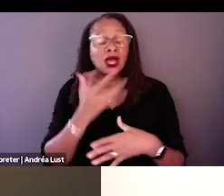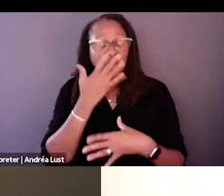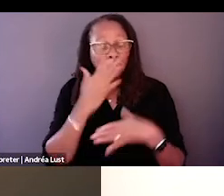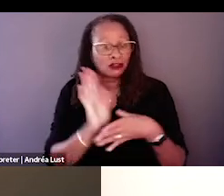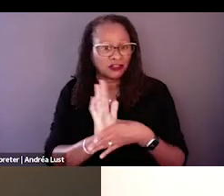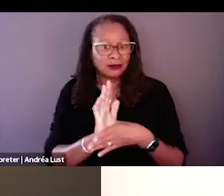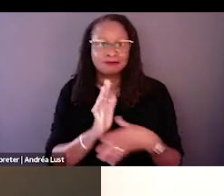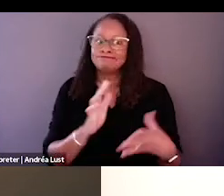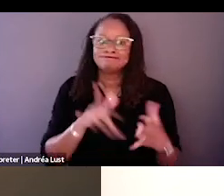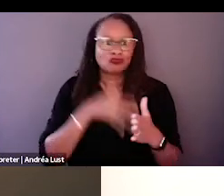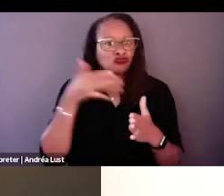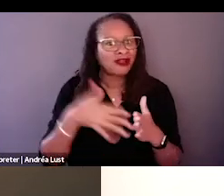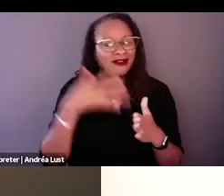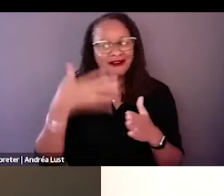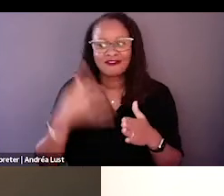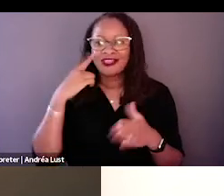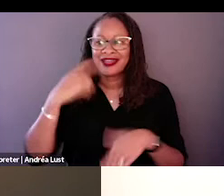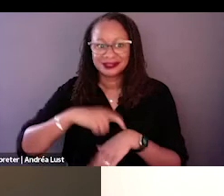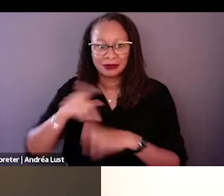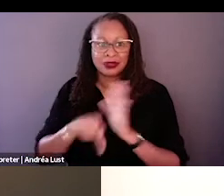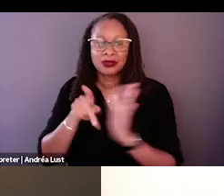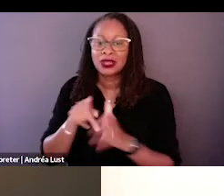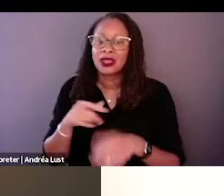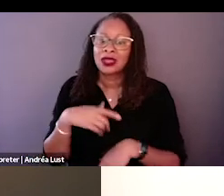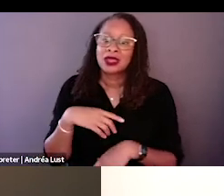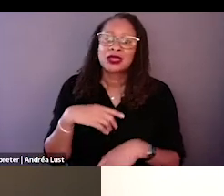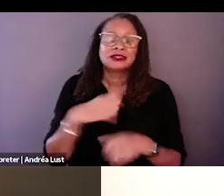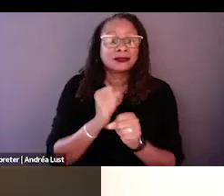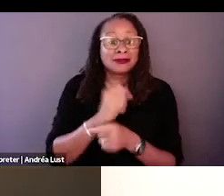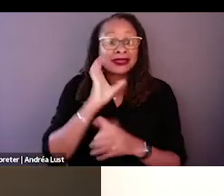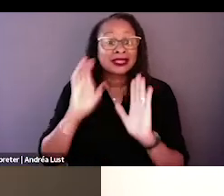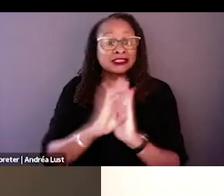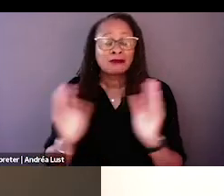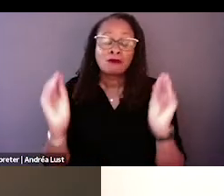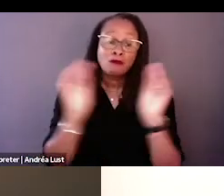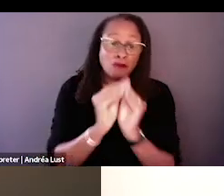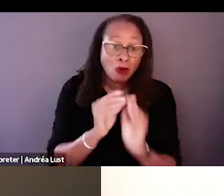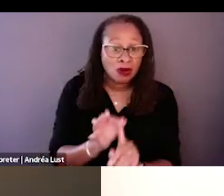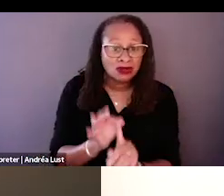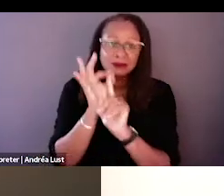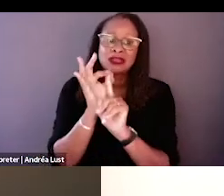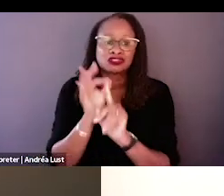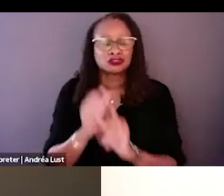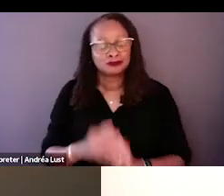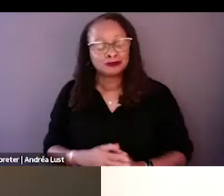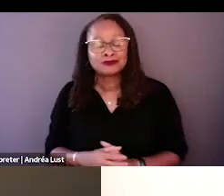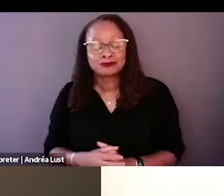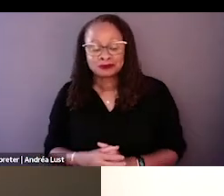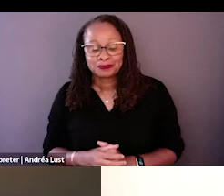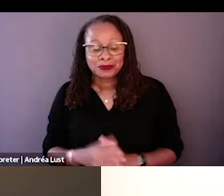experience of meeting this part of the past in a way, meeting these people.